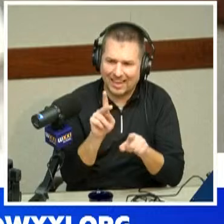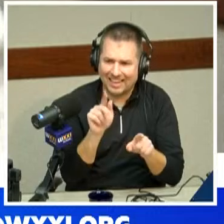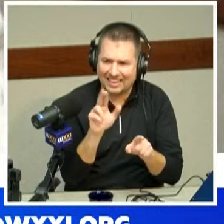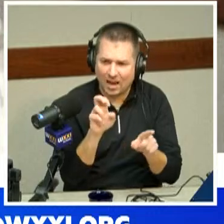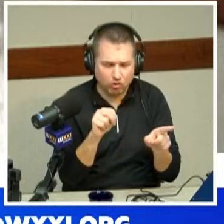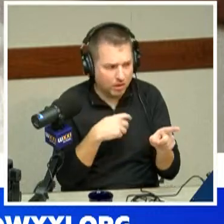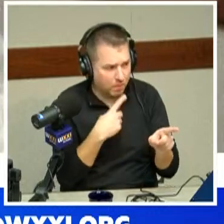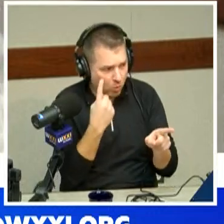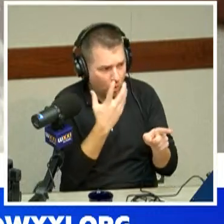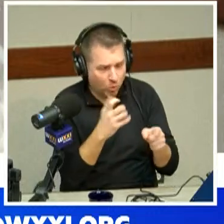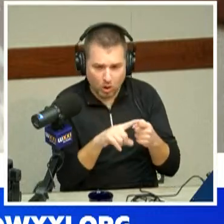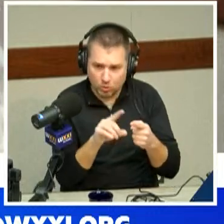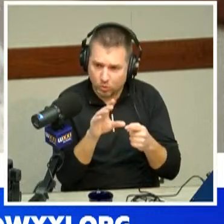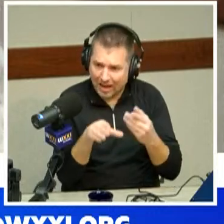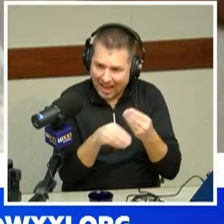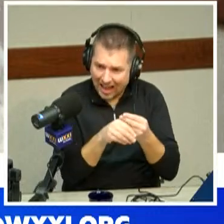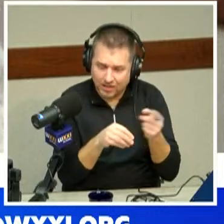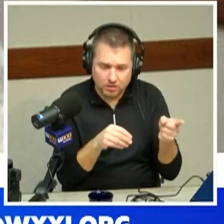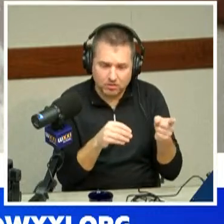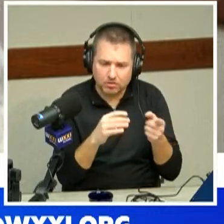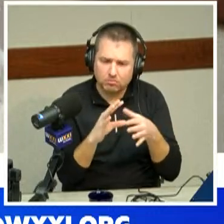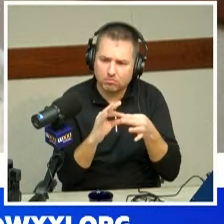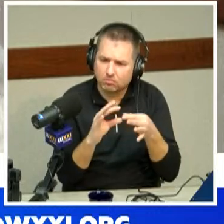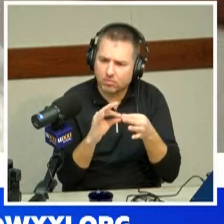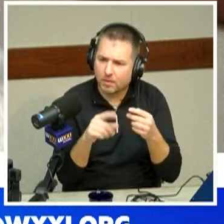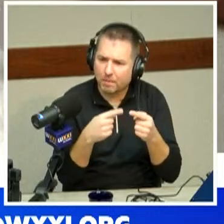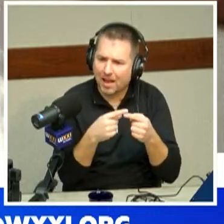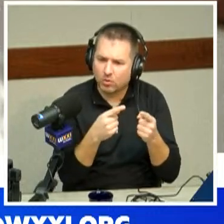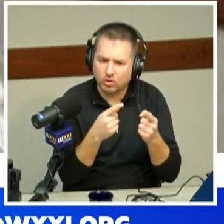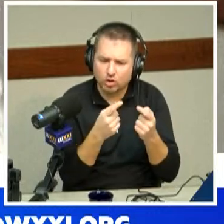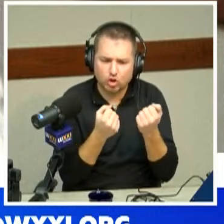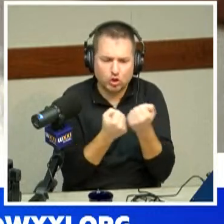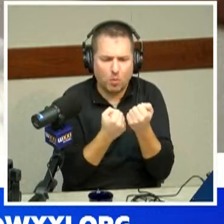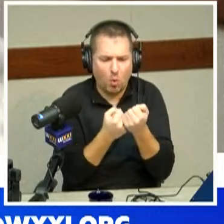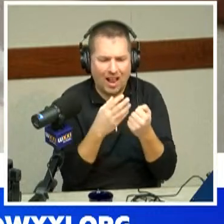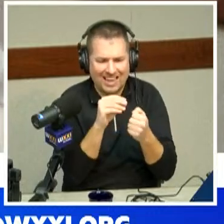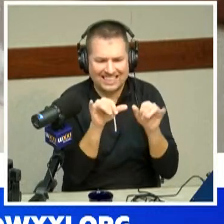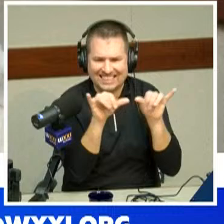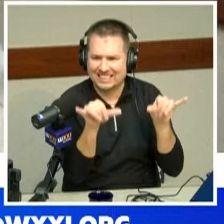if you want to chime in here um talking about the the supports and the systems for families